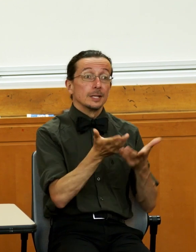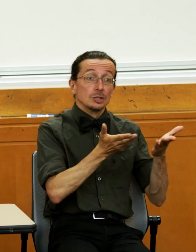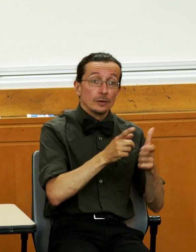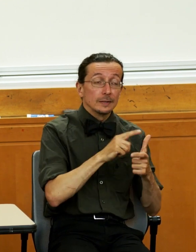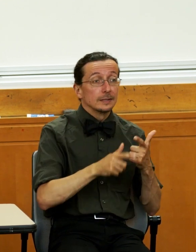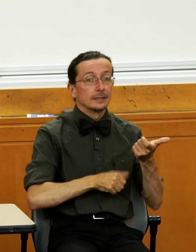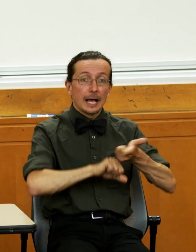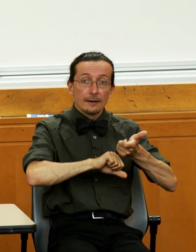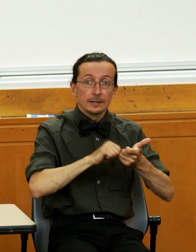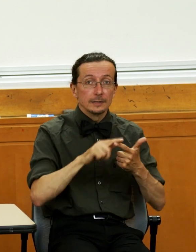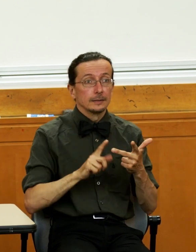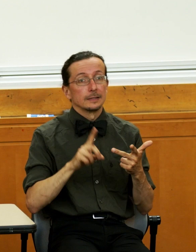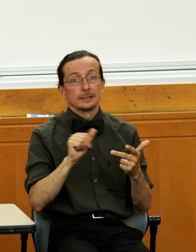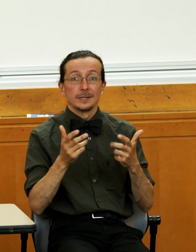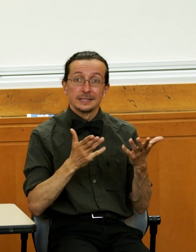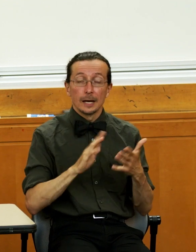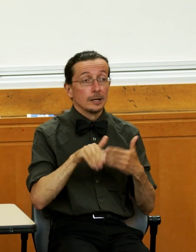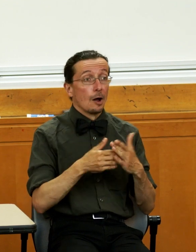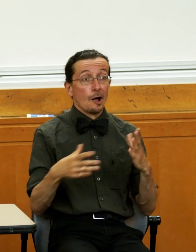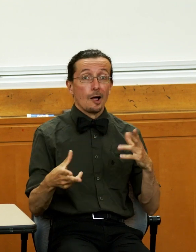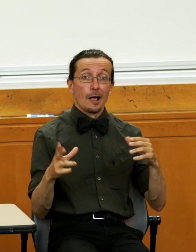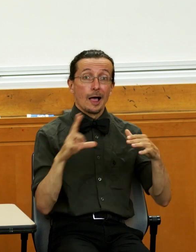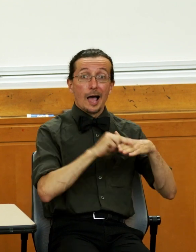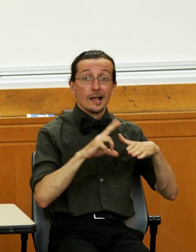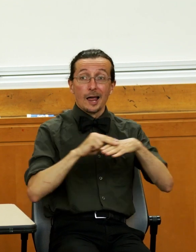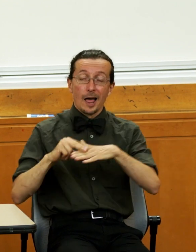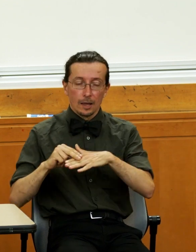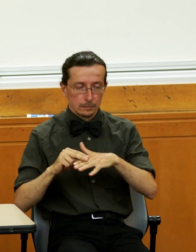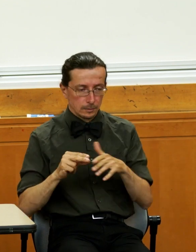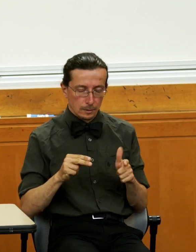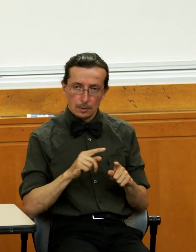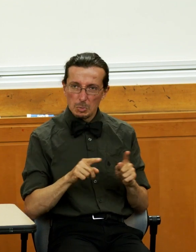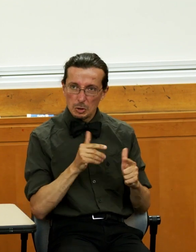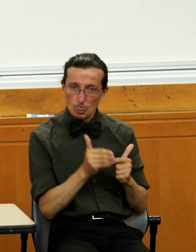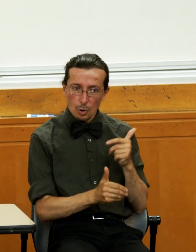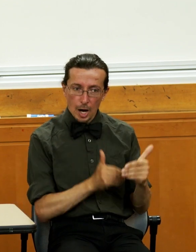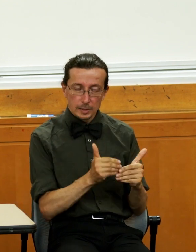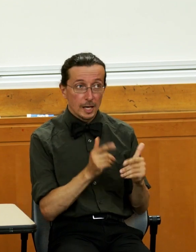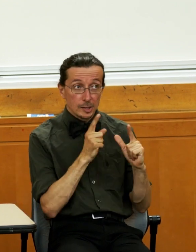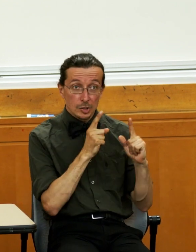to disability studies.” This is done without a significant shift in process or goals, as if